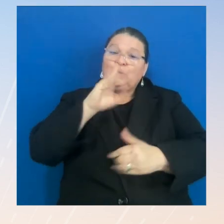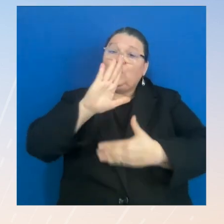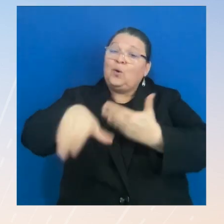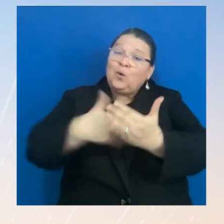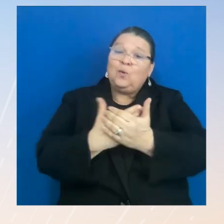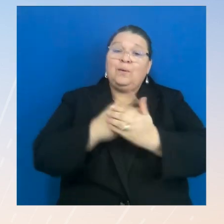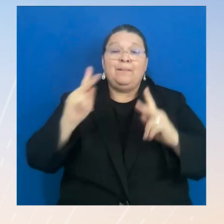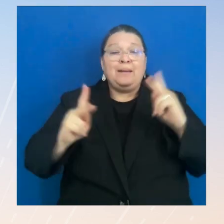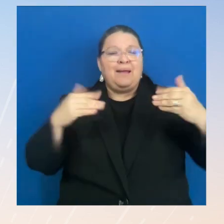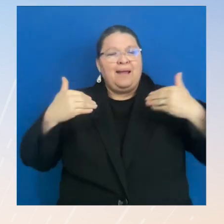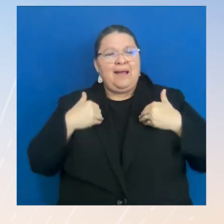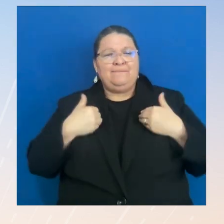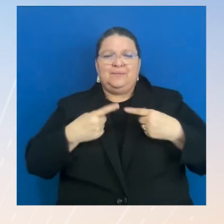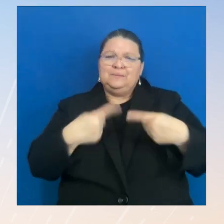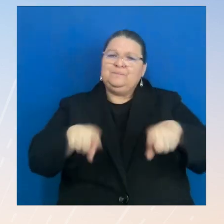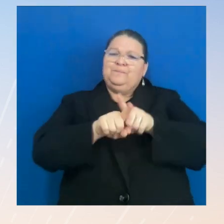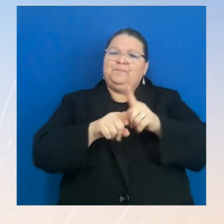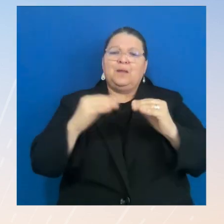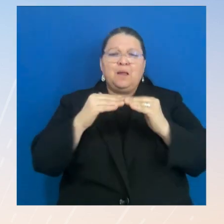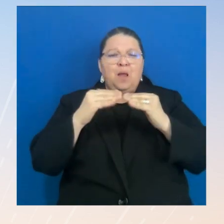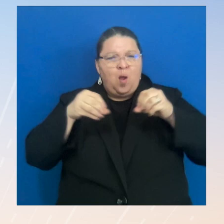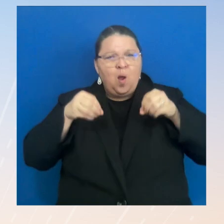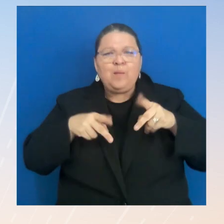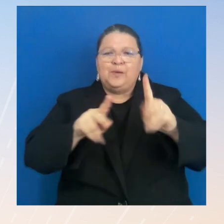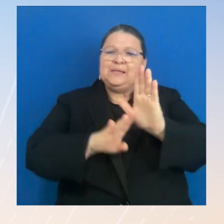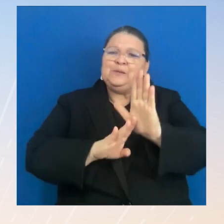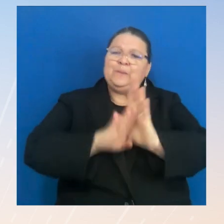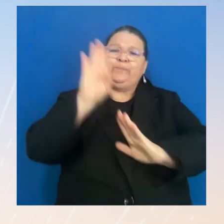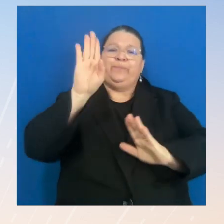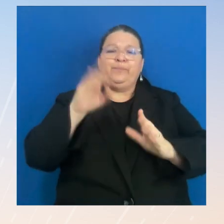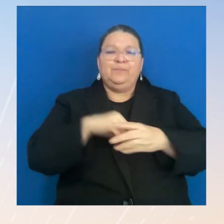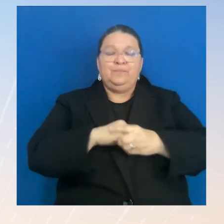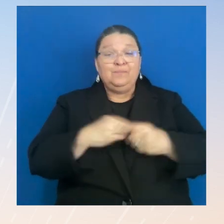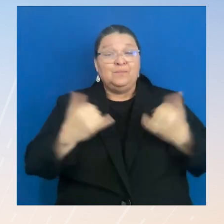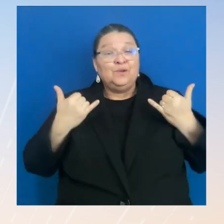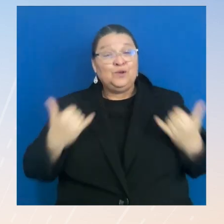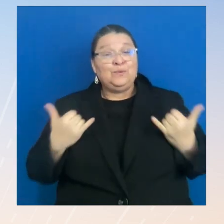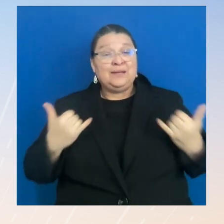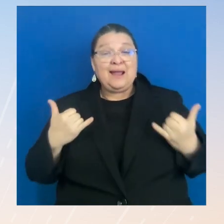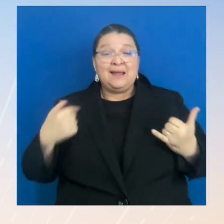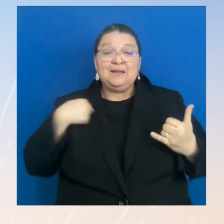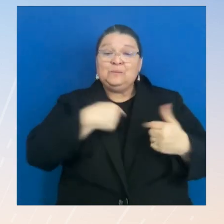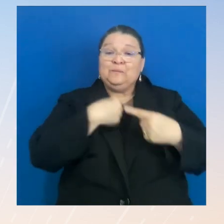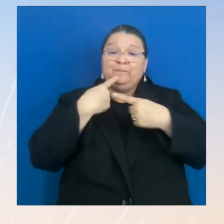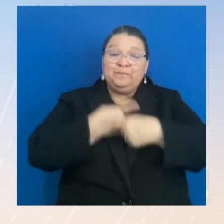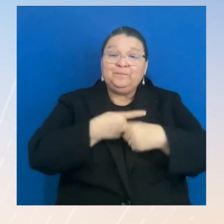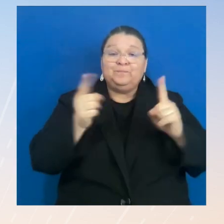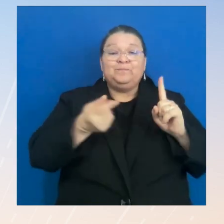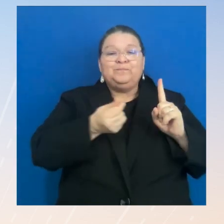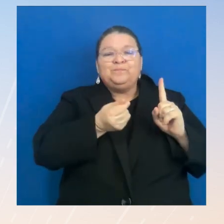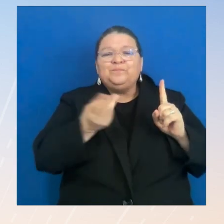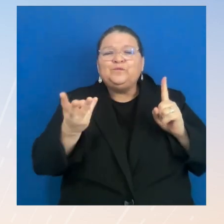today the Biden-Harris administration announced a couple of new actions to promote women's empowerment and support women's family -- women --